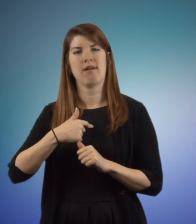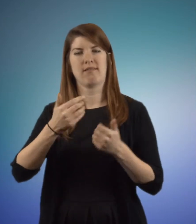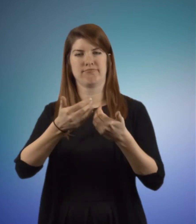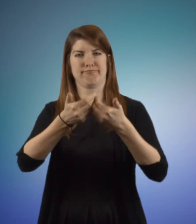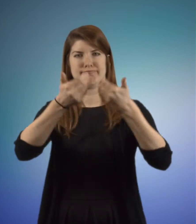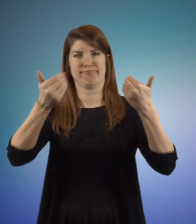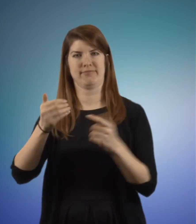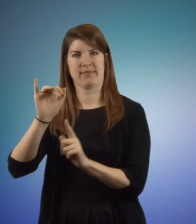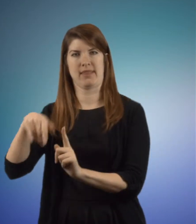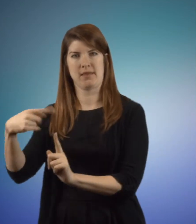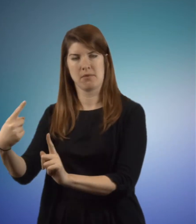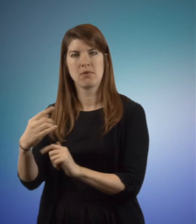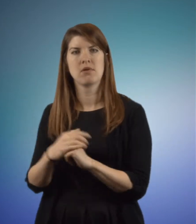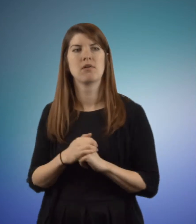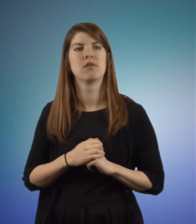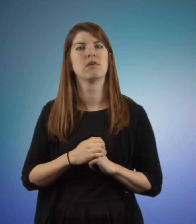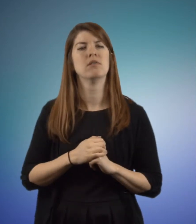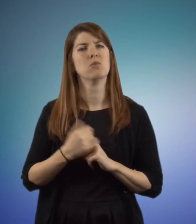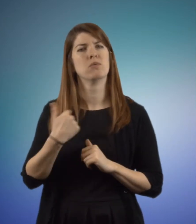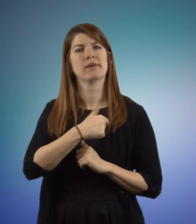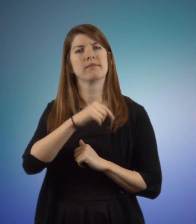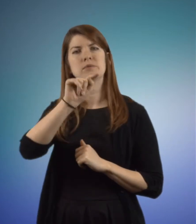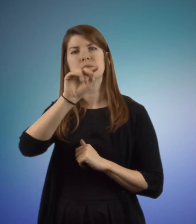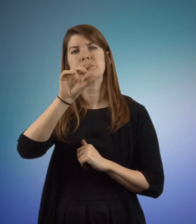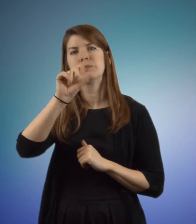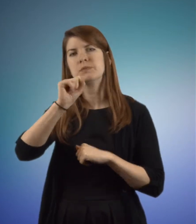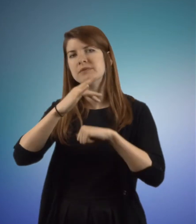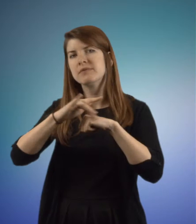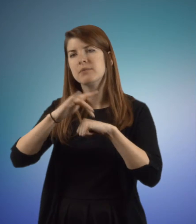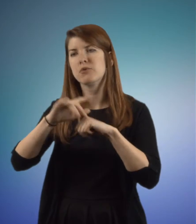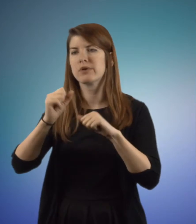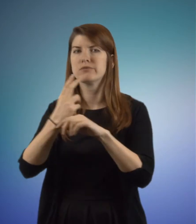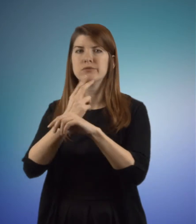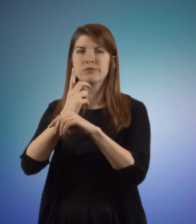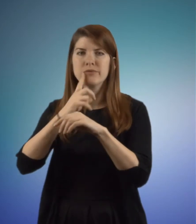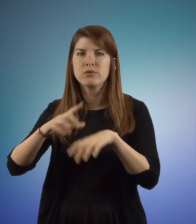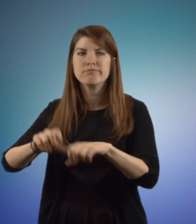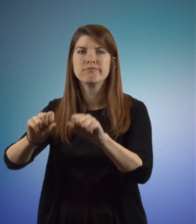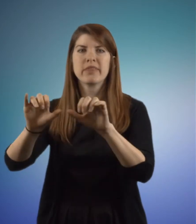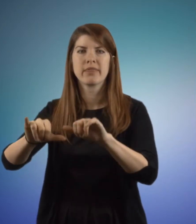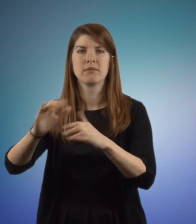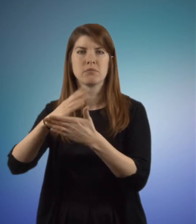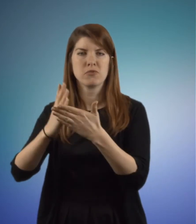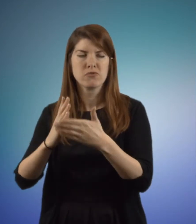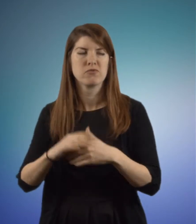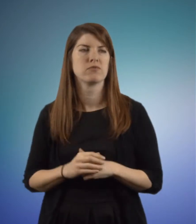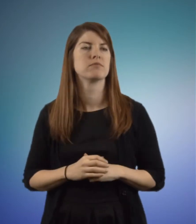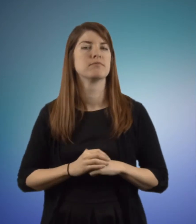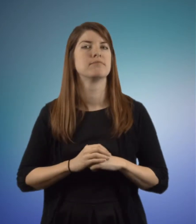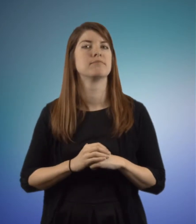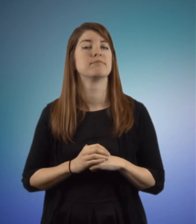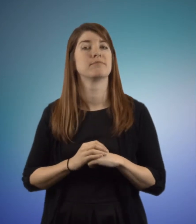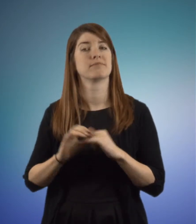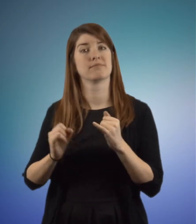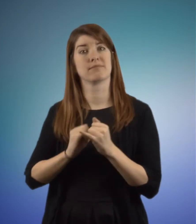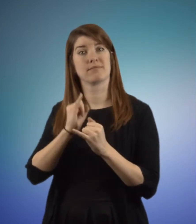And there are tools we have available to us to do that. Lastly, we have special content.